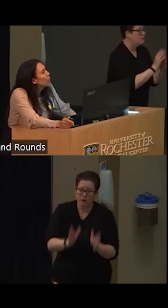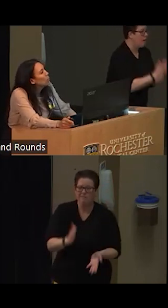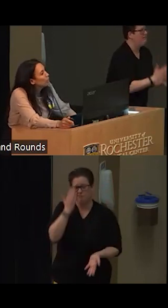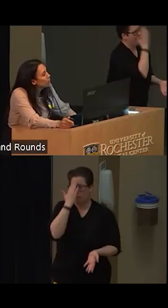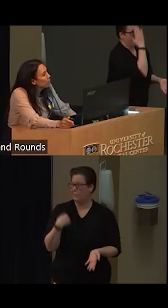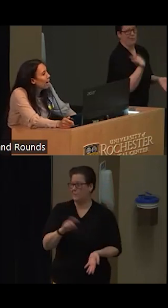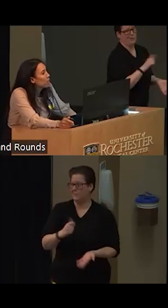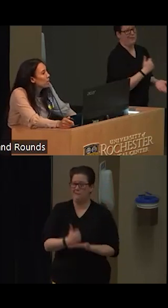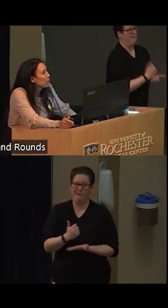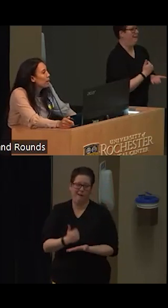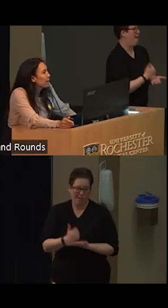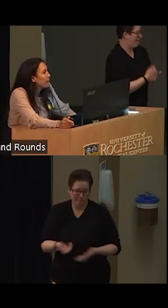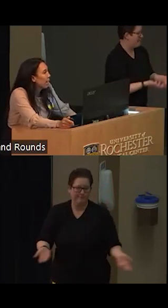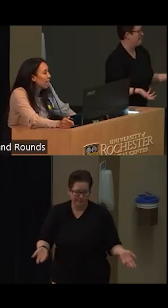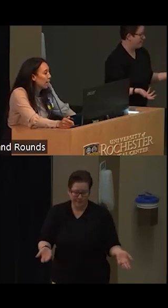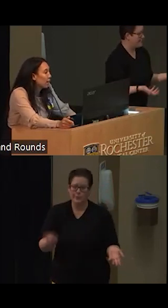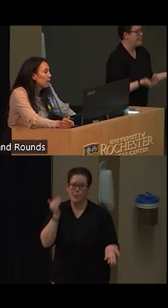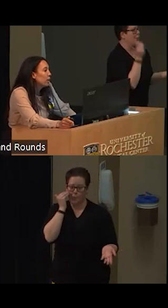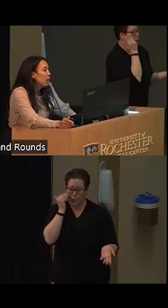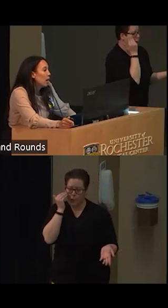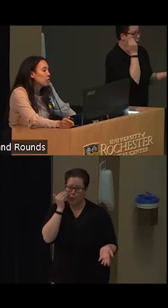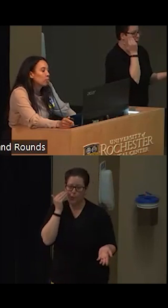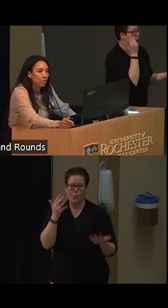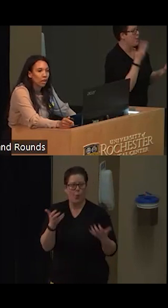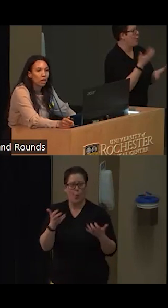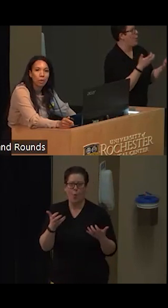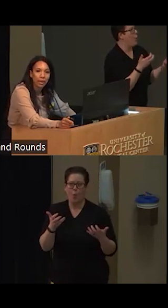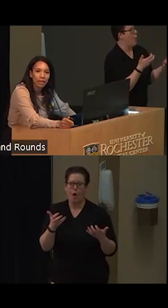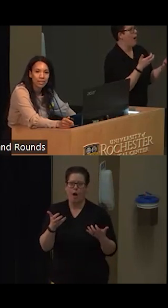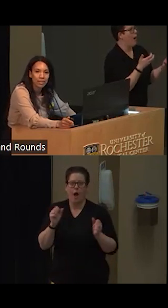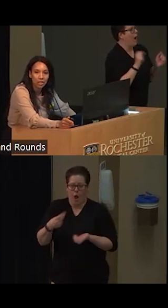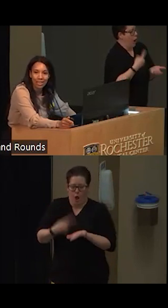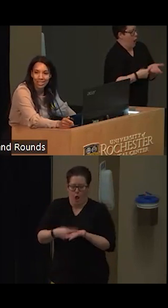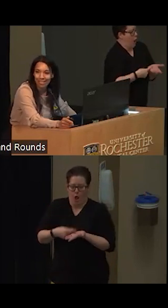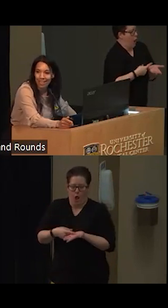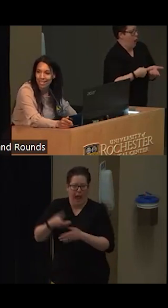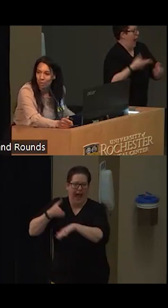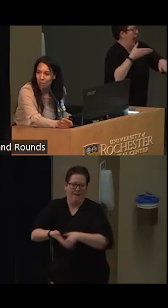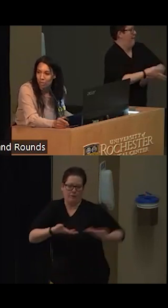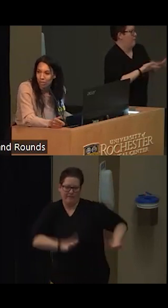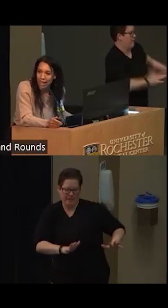we knew that we wanted a debriefing component to this education at that time we weren't sure